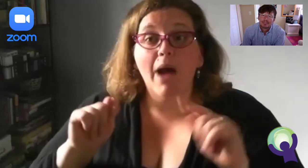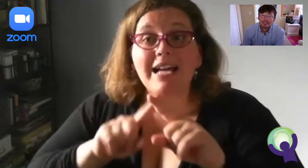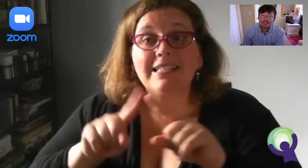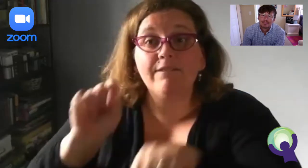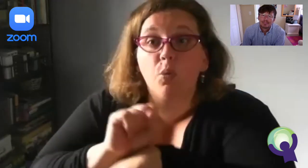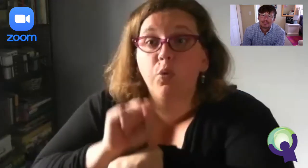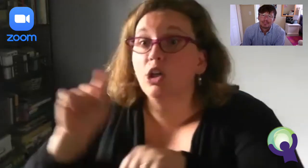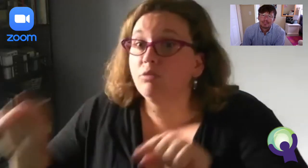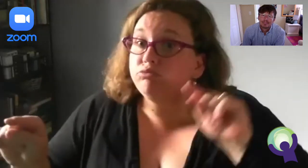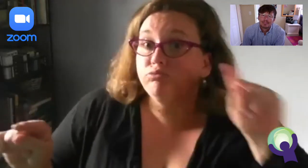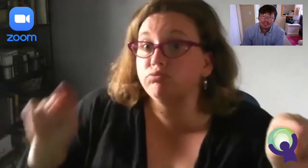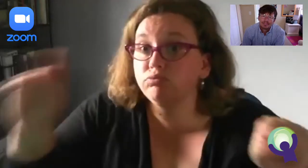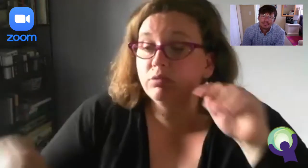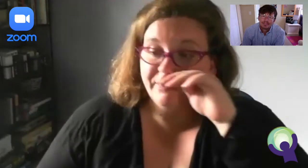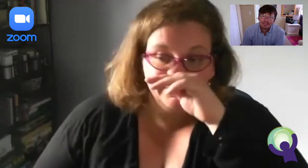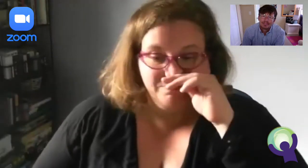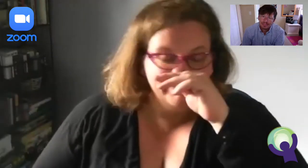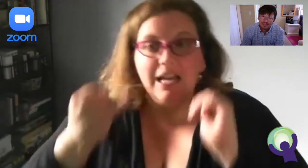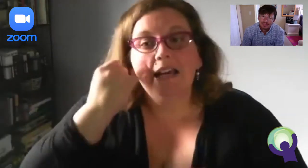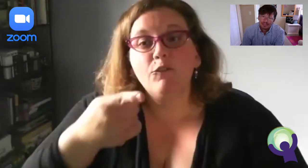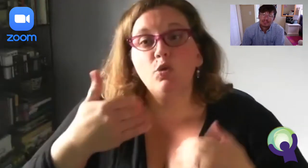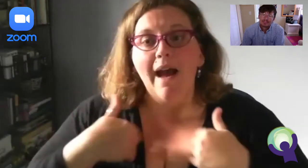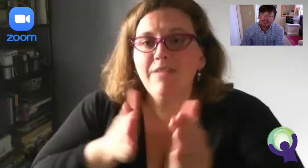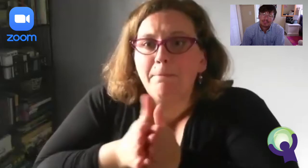Take different classes, work different jobs.